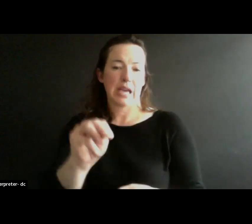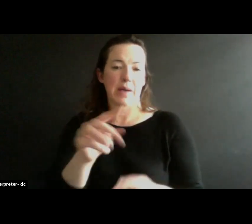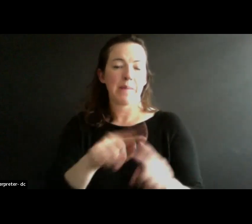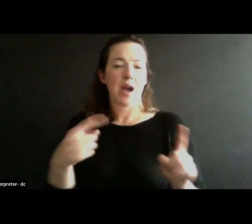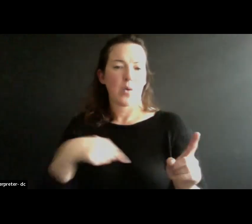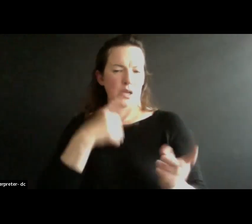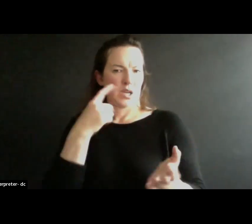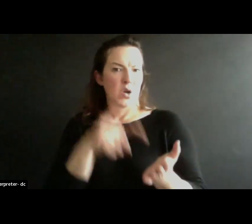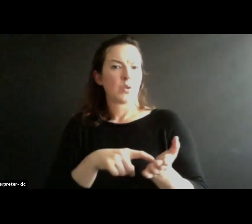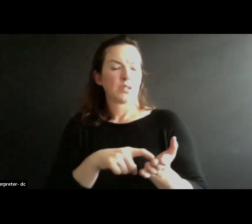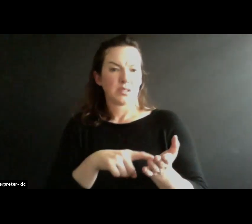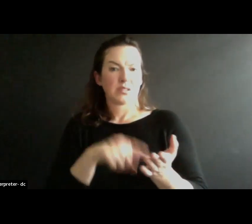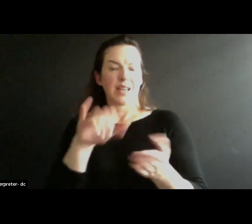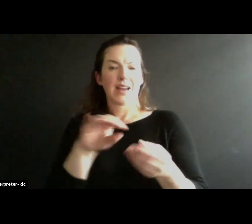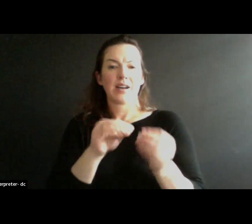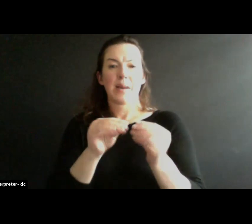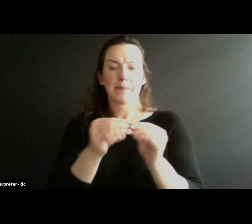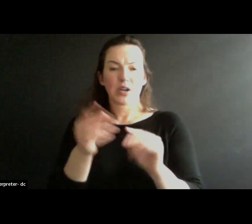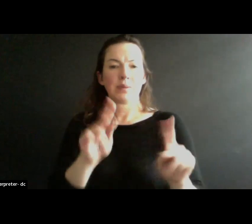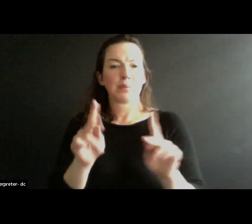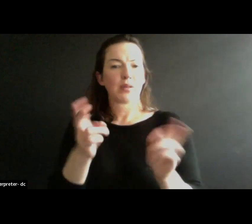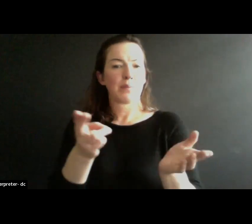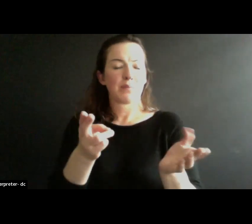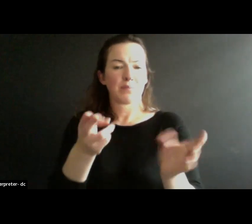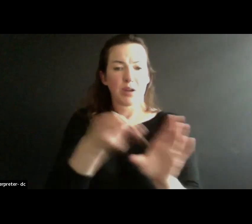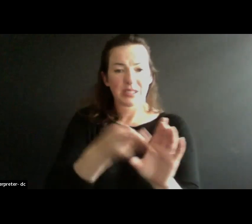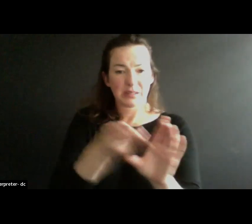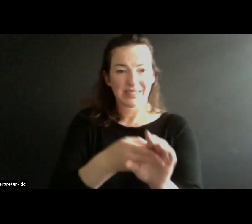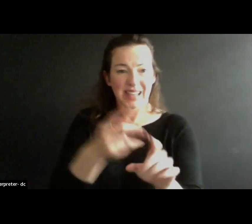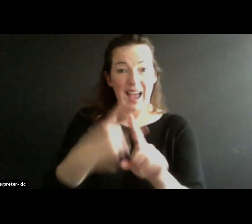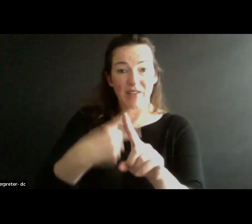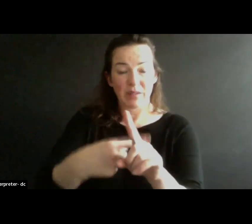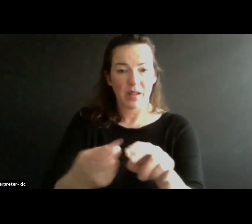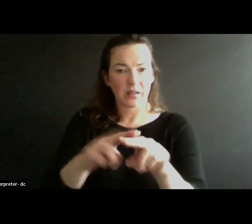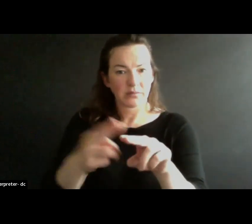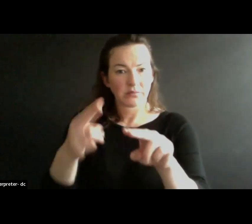out is that this number of participants growing on a monthly basis, and we're reaching anywhere